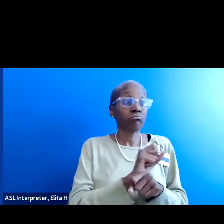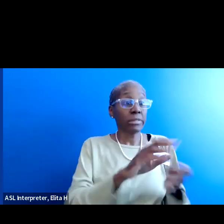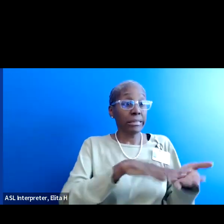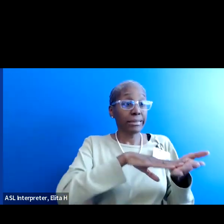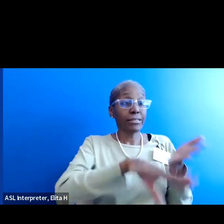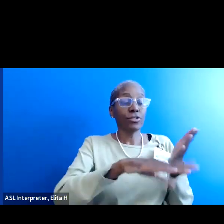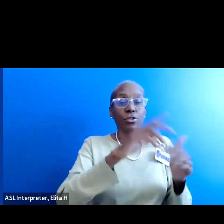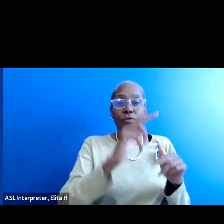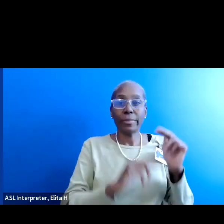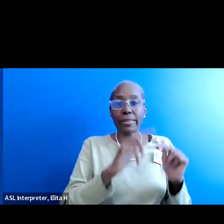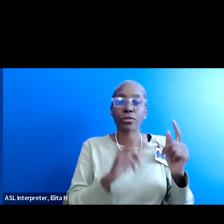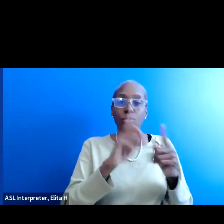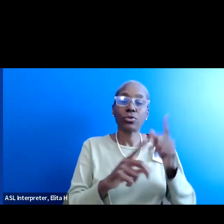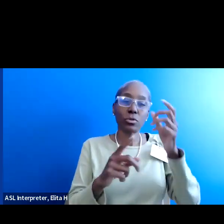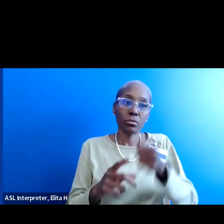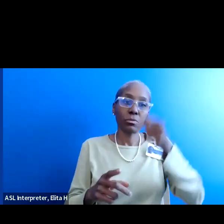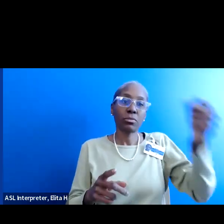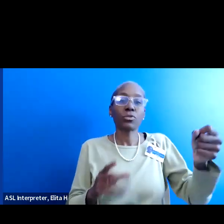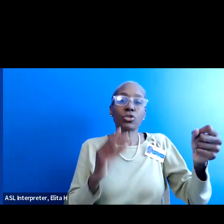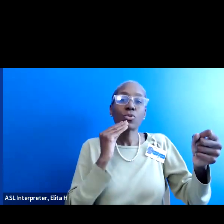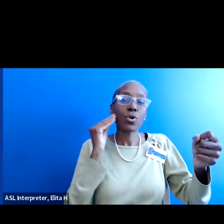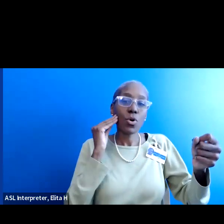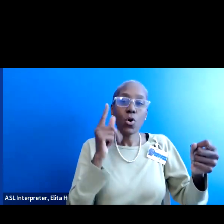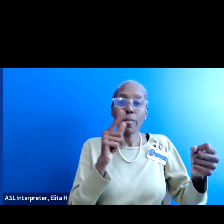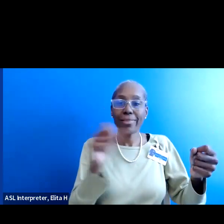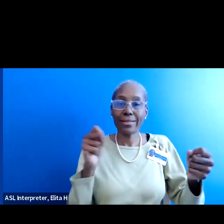the facility to a homeless shelter or somewhere else that's inappropriate.